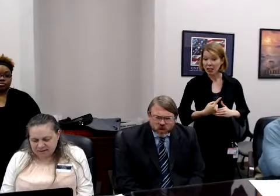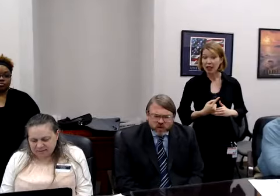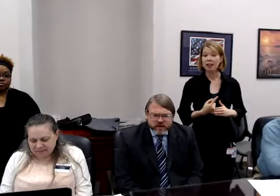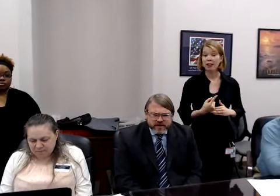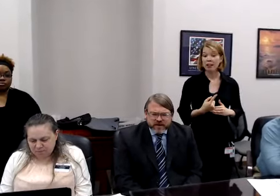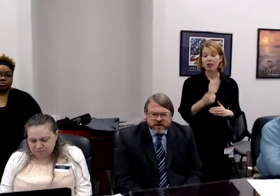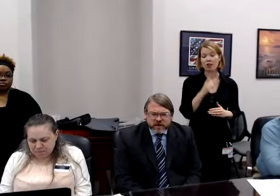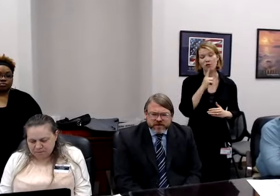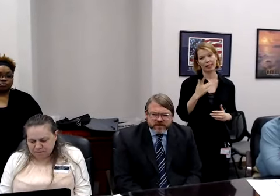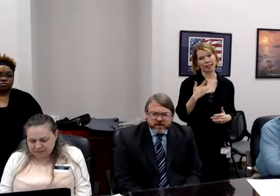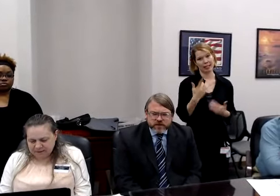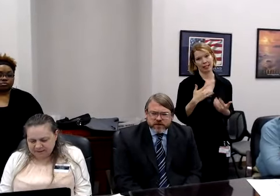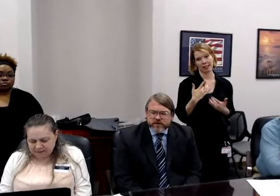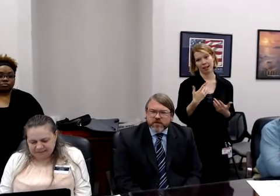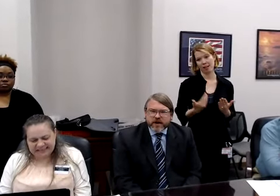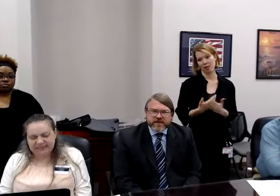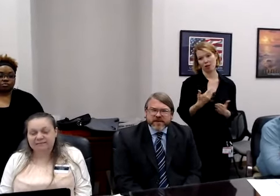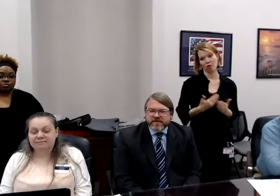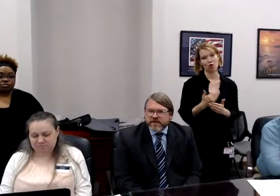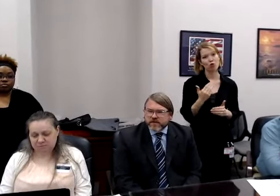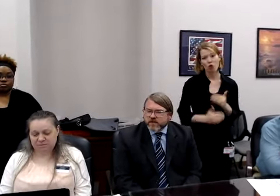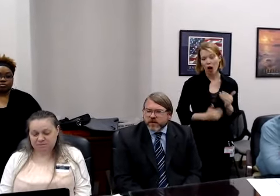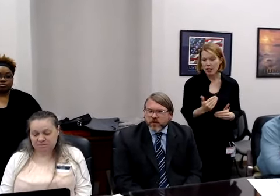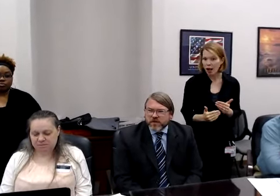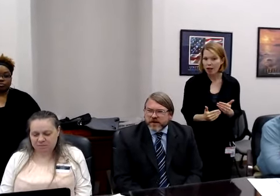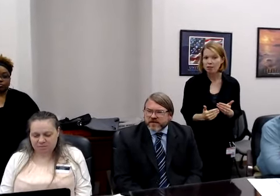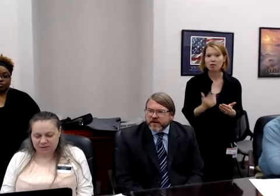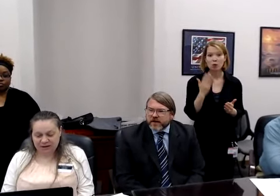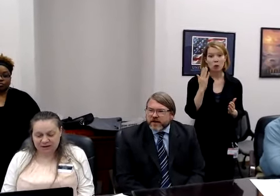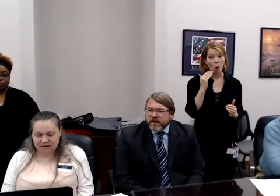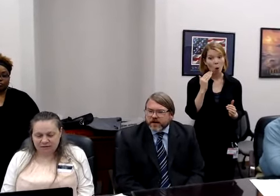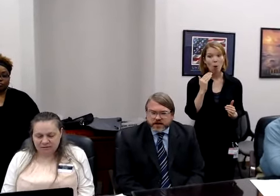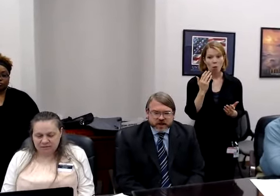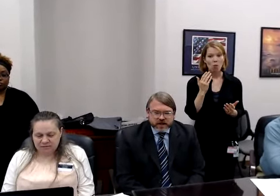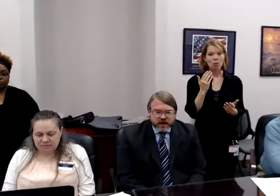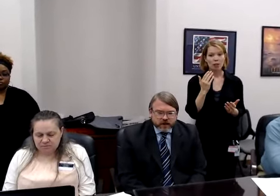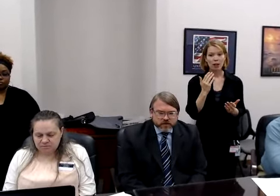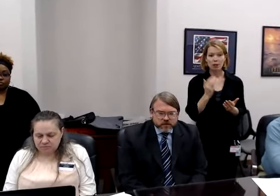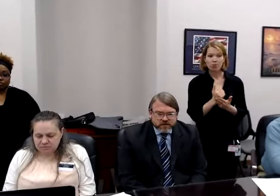We're really excited about this new process and I hope that you check it out.